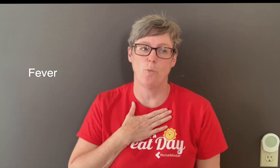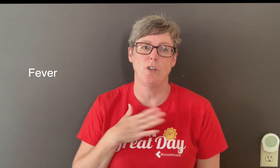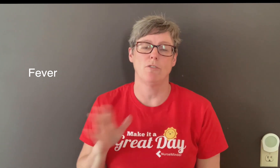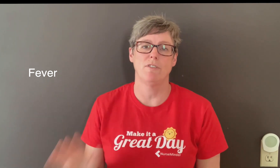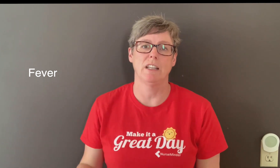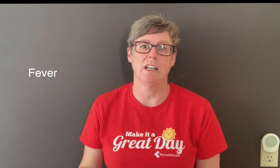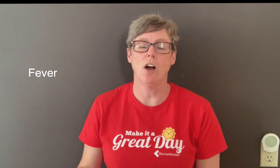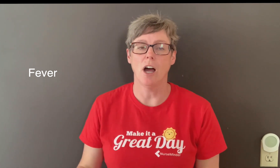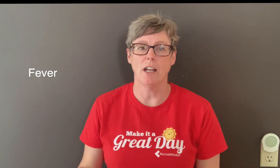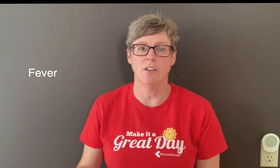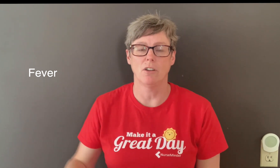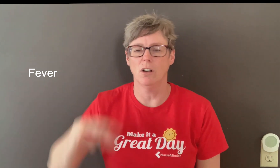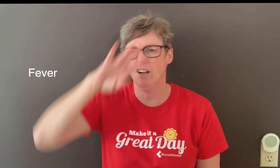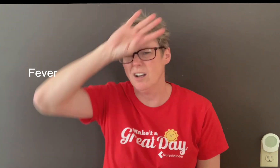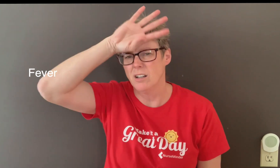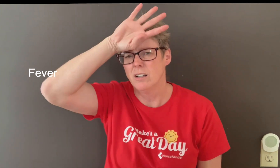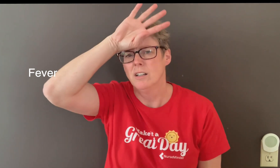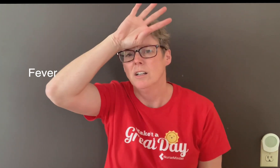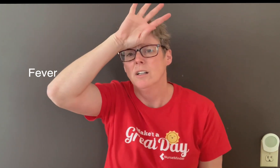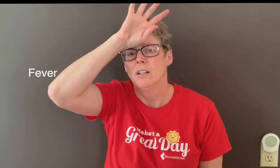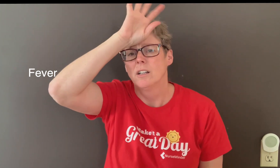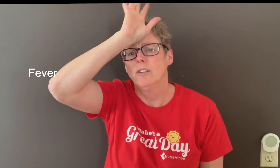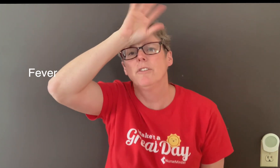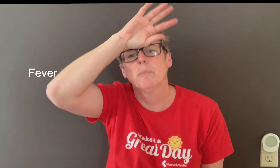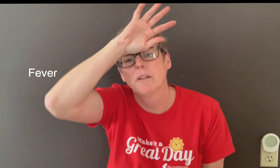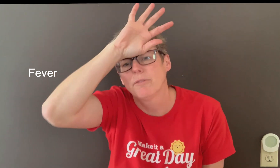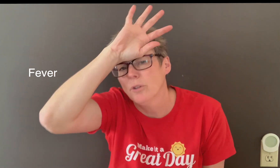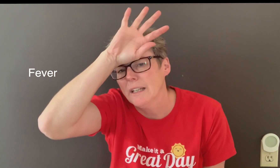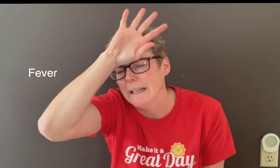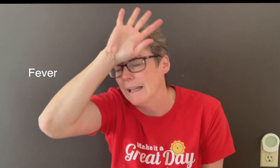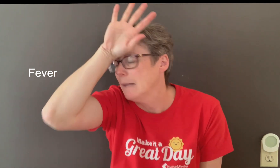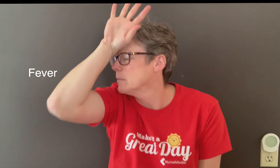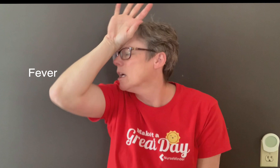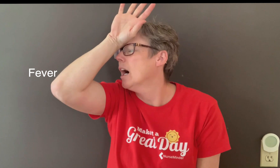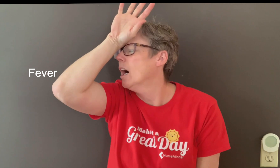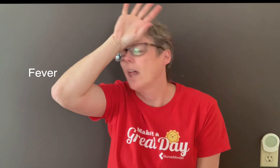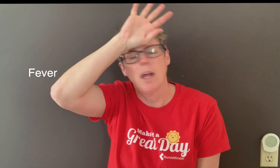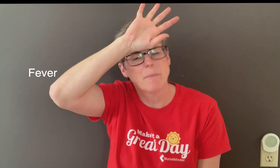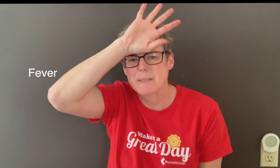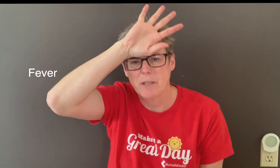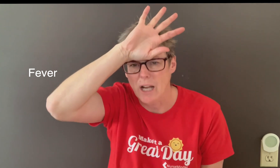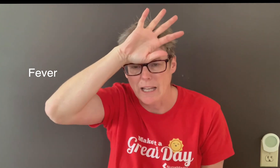you're feeling hot and you go oh! Feel my forehead I'm, I must be hot I